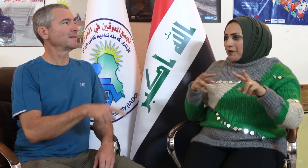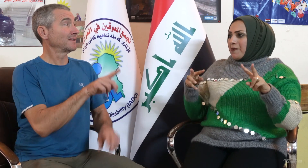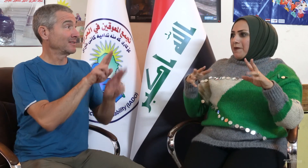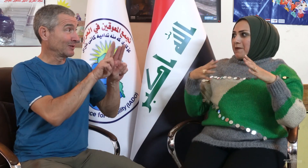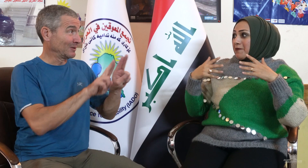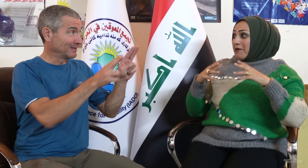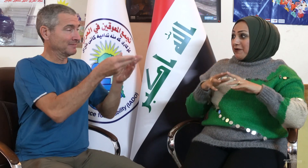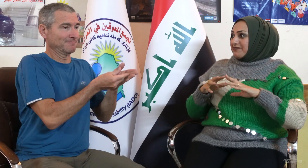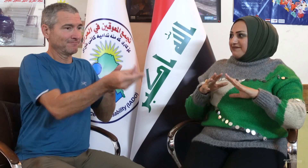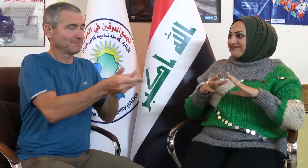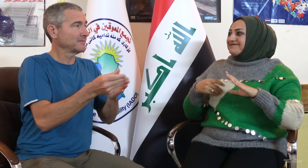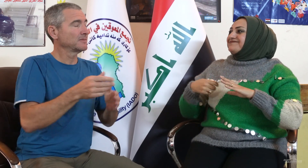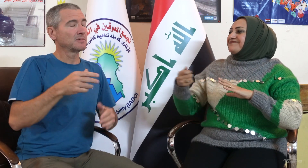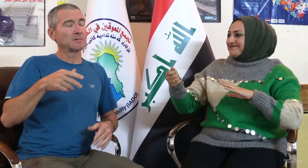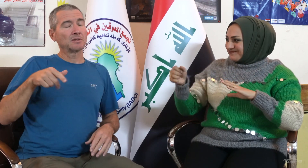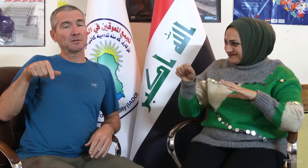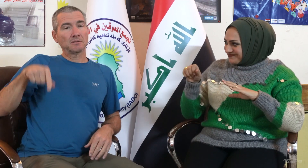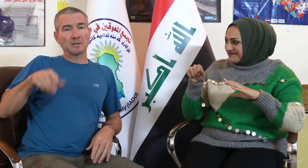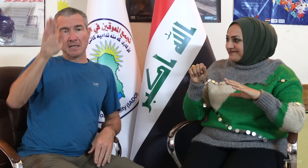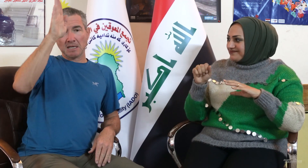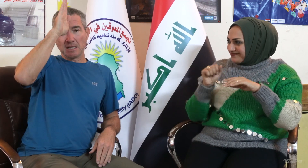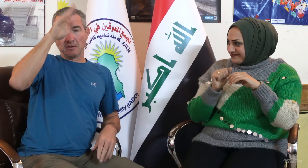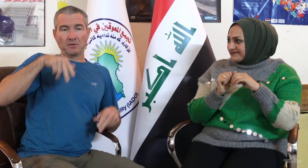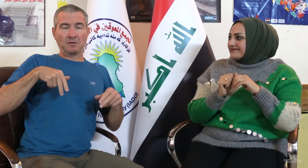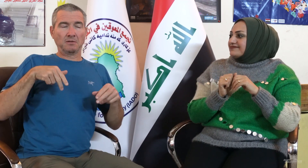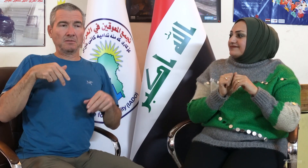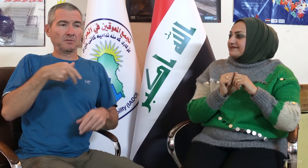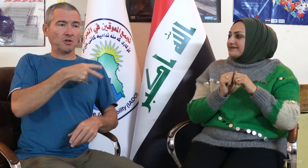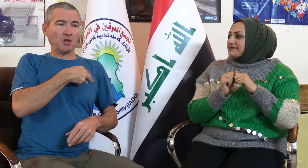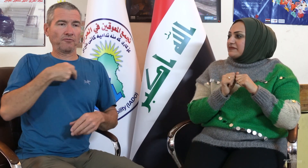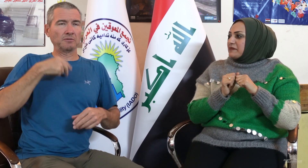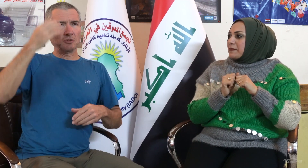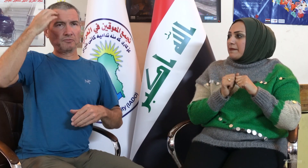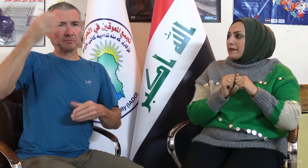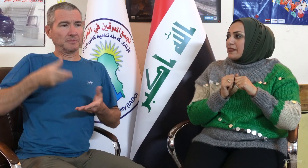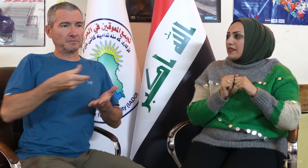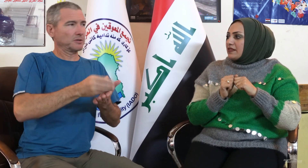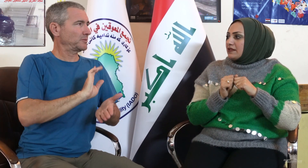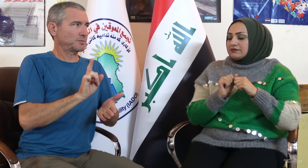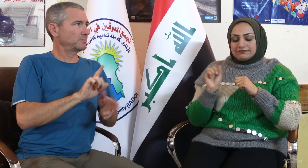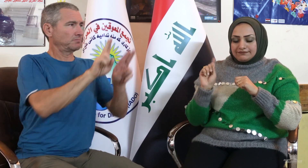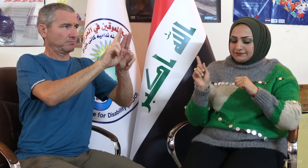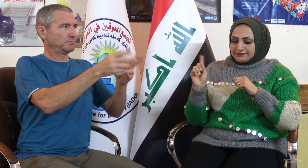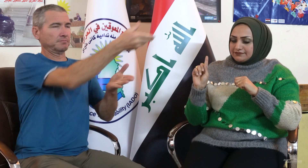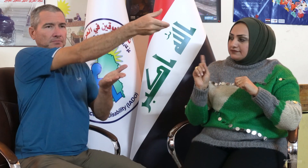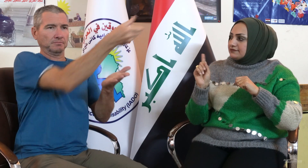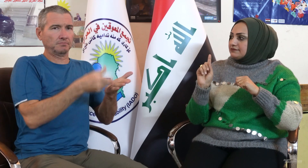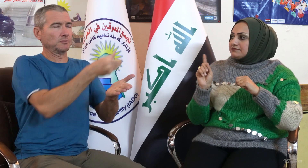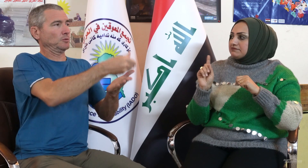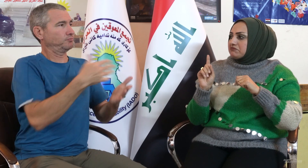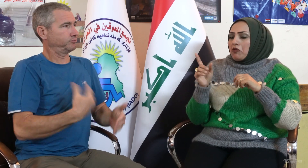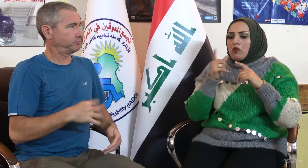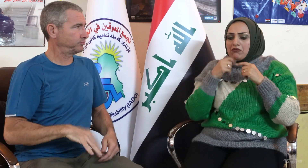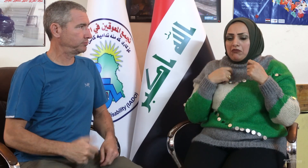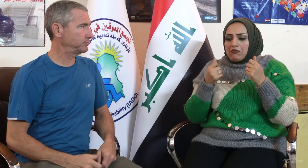So it is the UN providing support for this, not Baghdad or the Iraqi government. Correct.